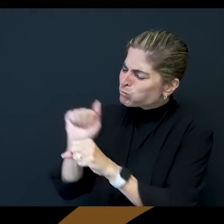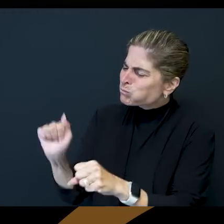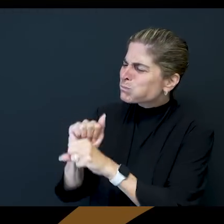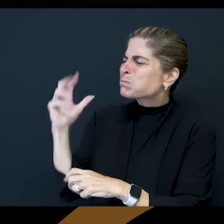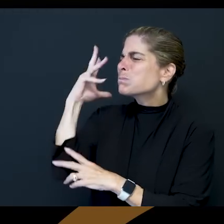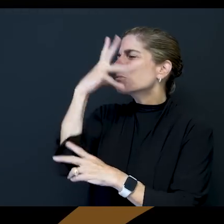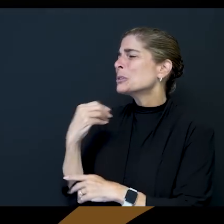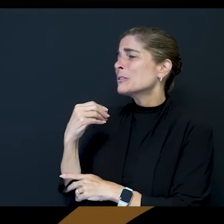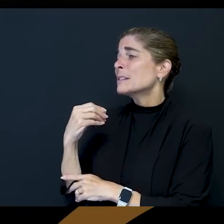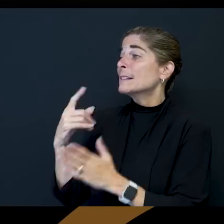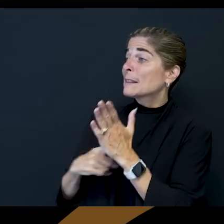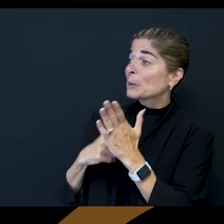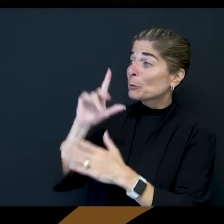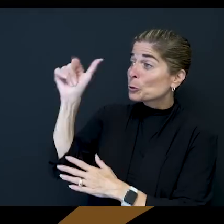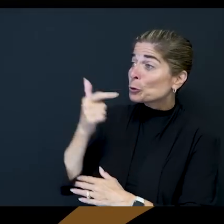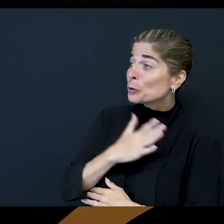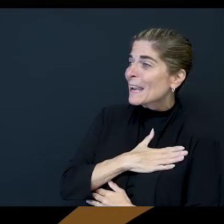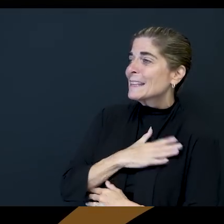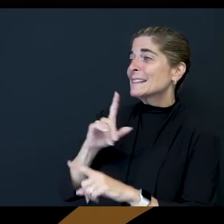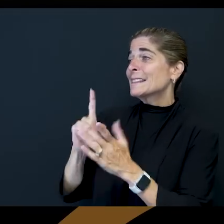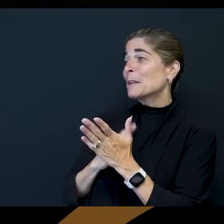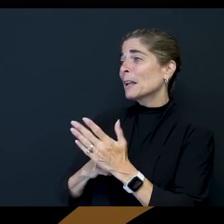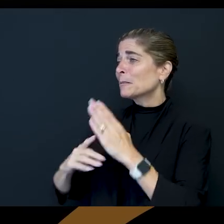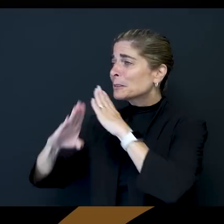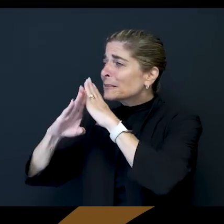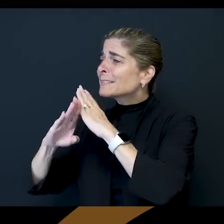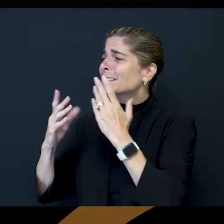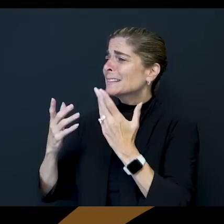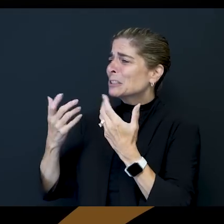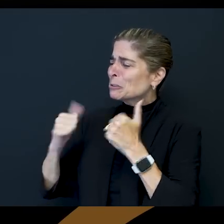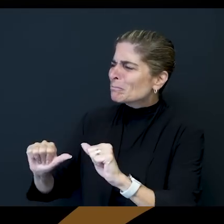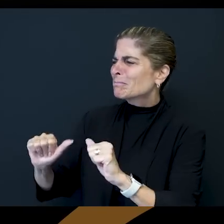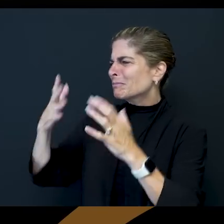Sometimes with grace, but always with devotion and determination to be excellent.